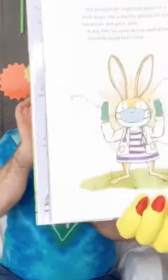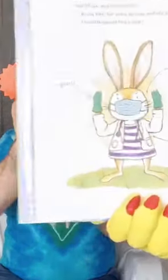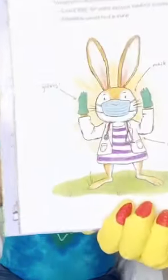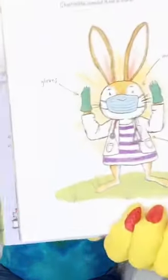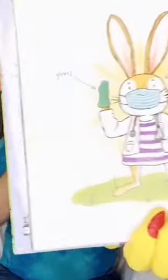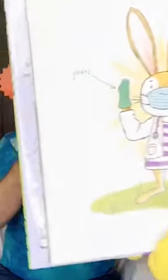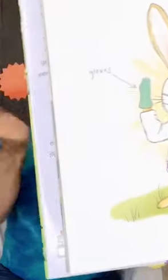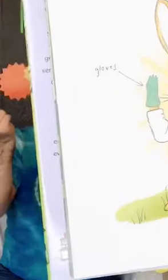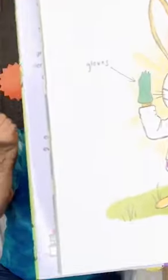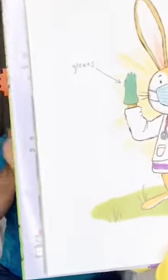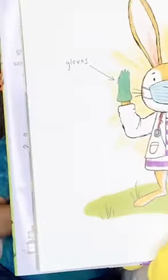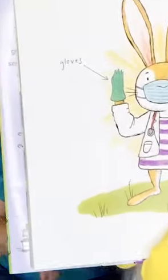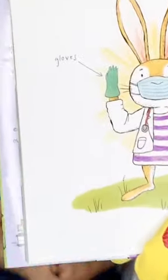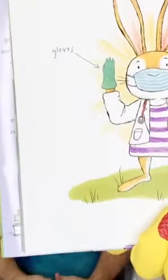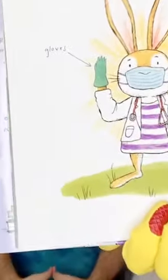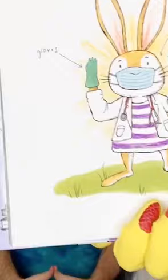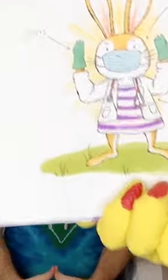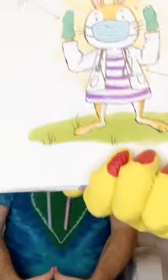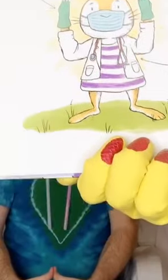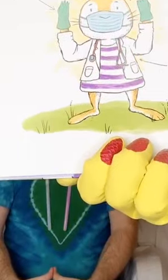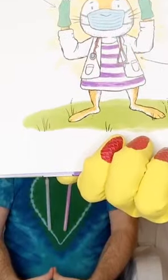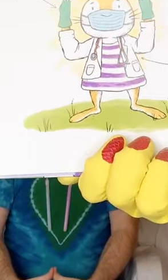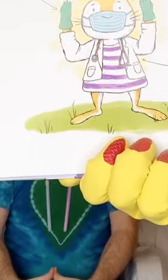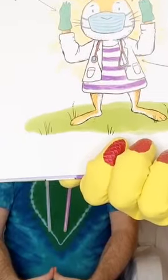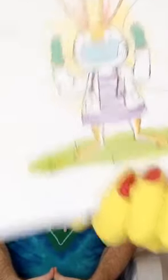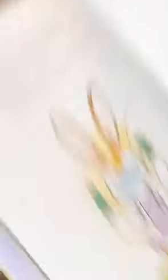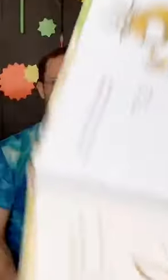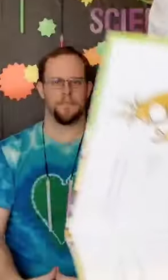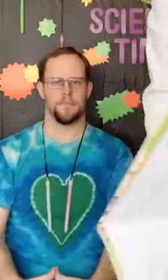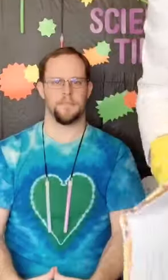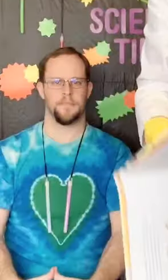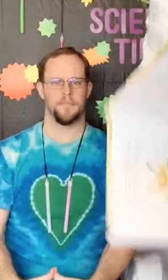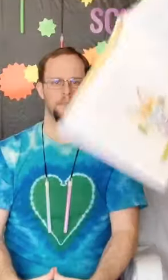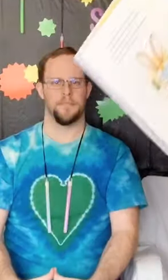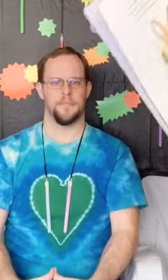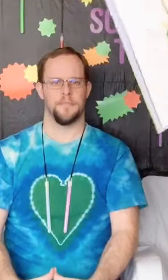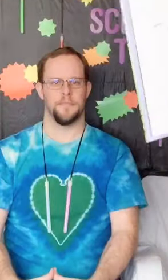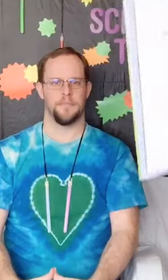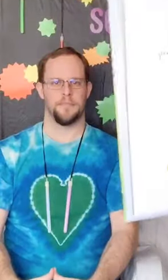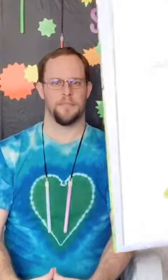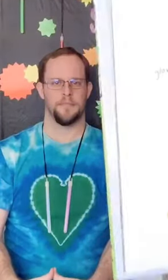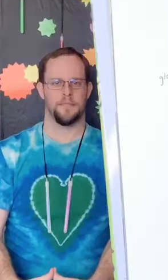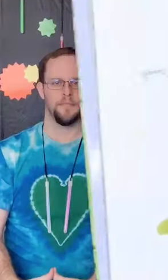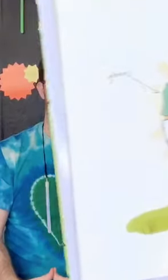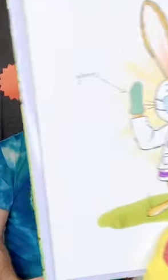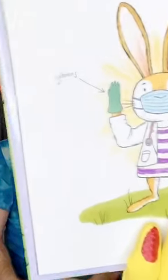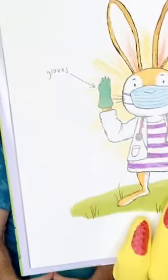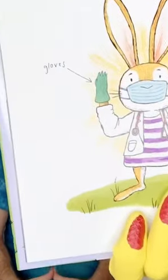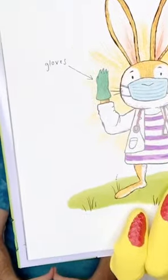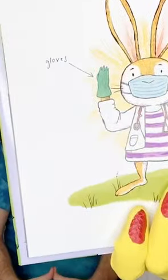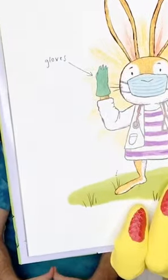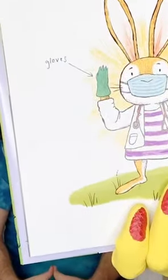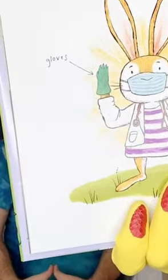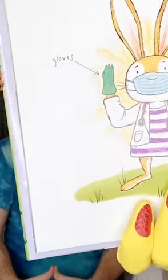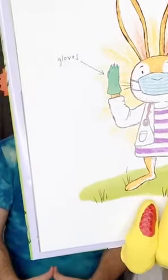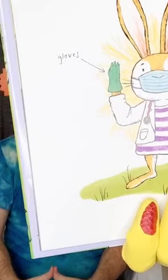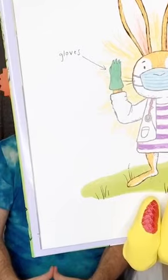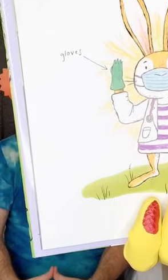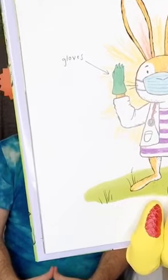So, here she is getting all masked up. Getting the gloves on. Oh, and there's her stethe...stethoscope. Stethoscope.